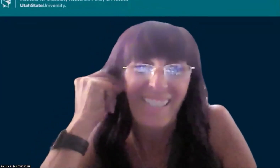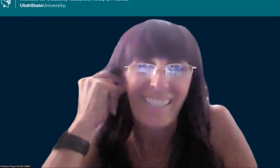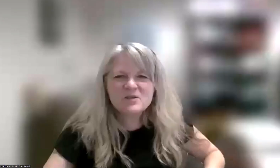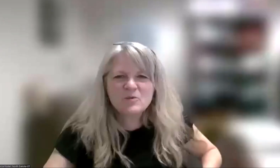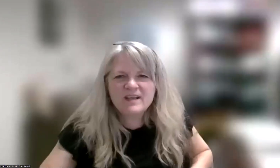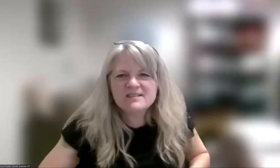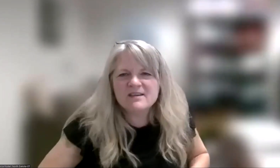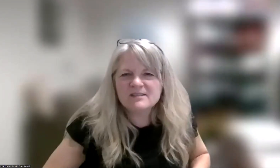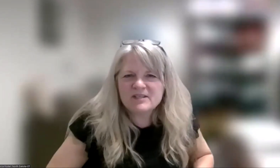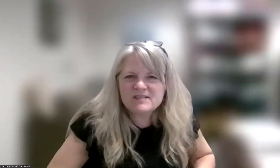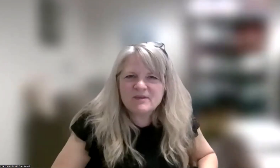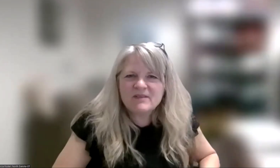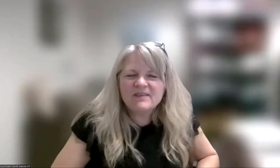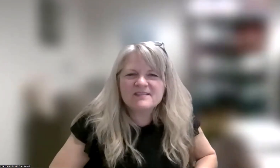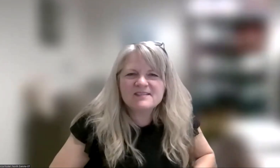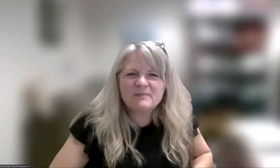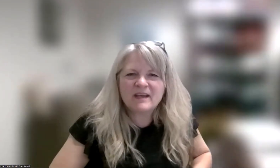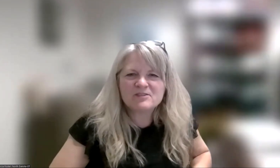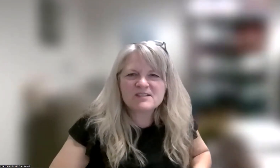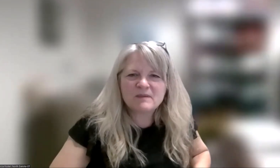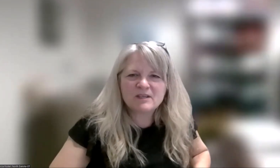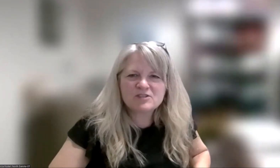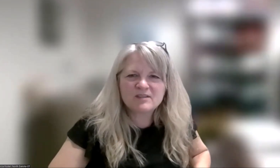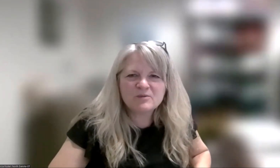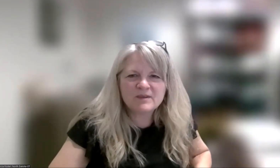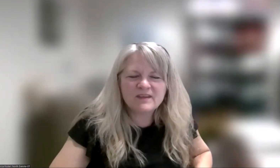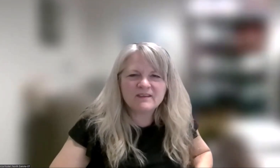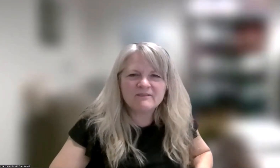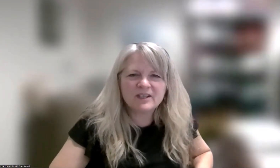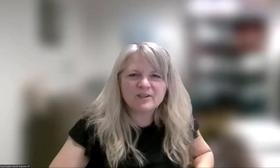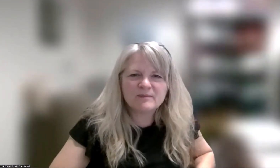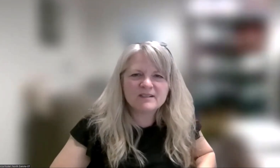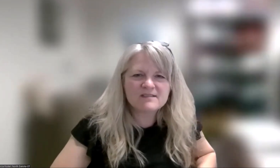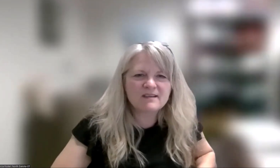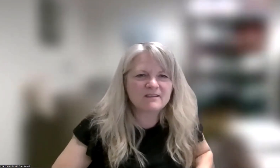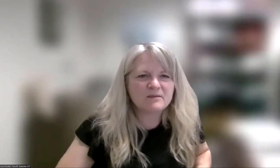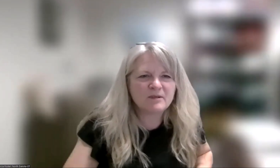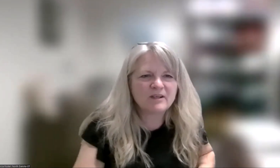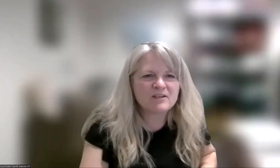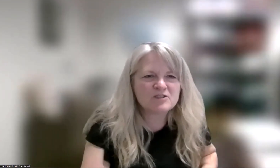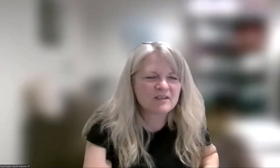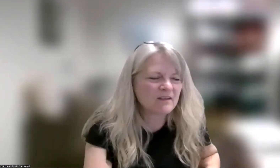Rebecca Foster: Okay, so we talked about some of the things that Pat just mentioned with the environment and communication,